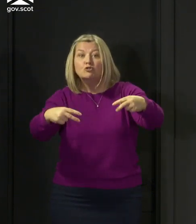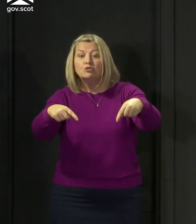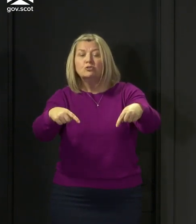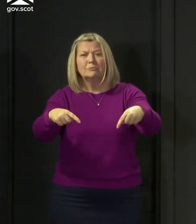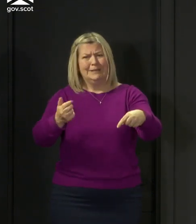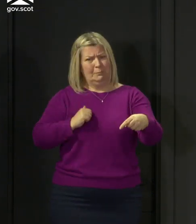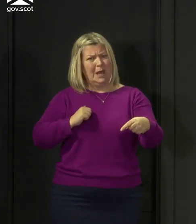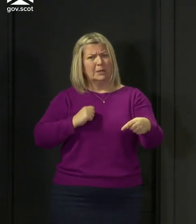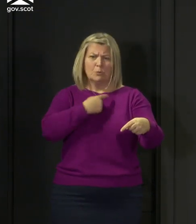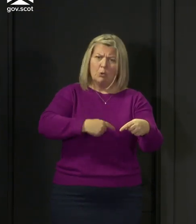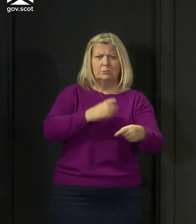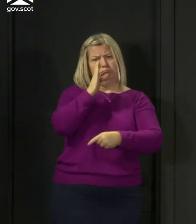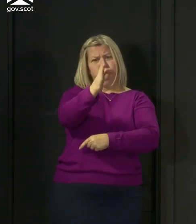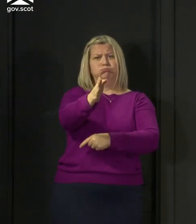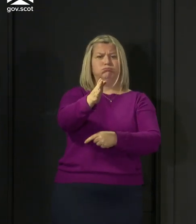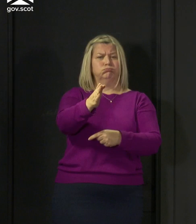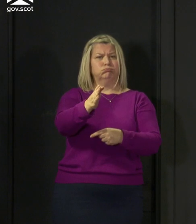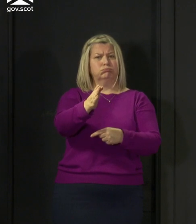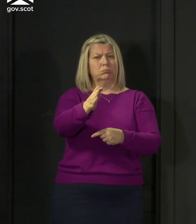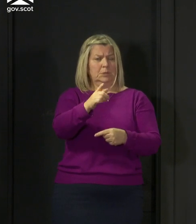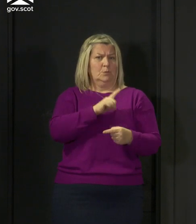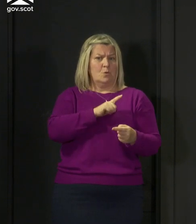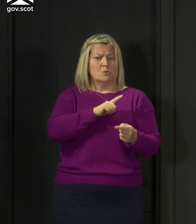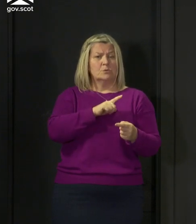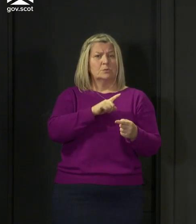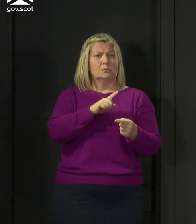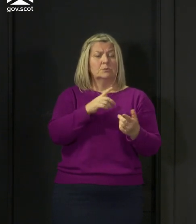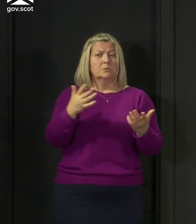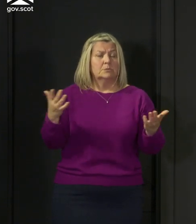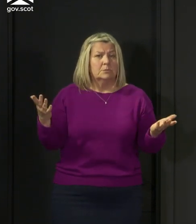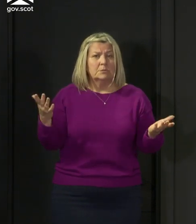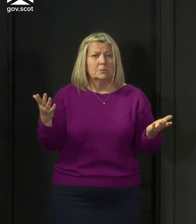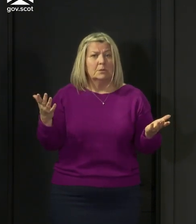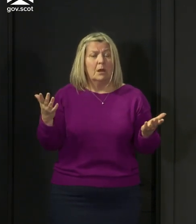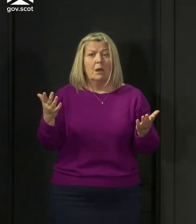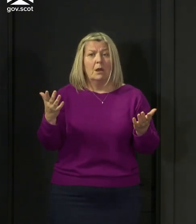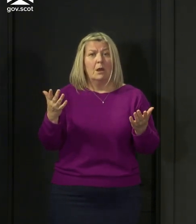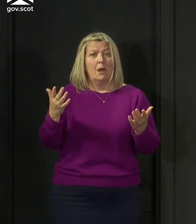that from the government, as we take decisions, that are unapologetically, given the severity